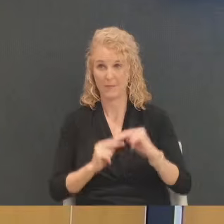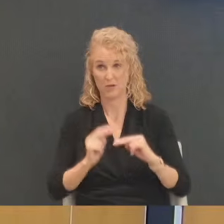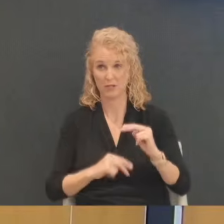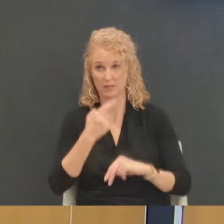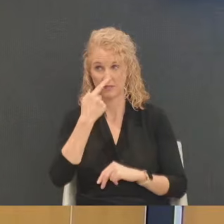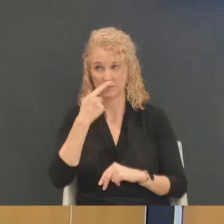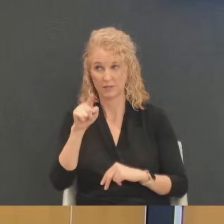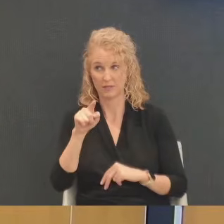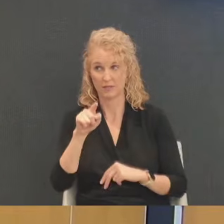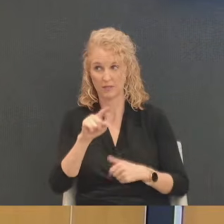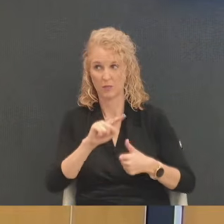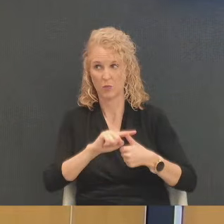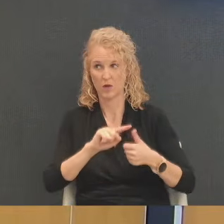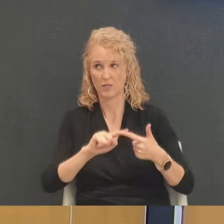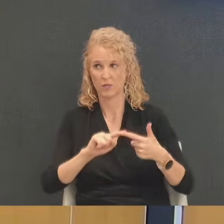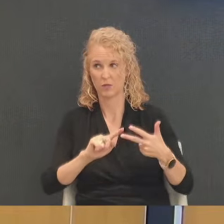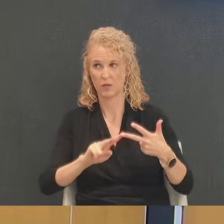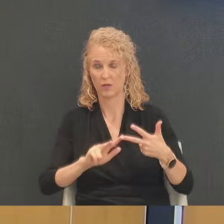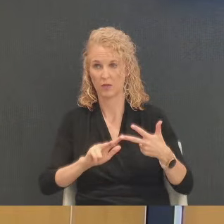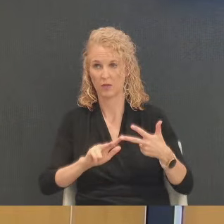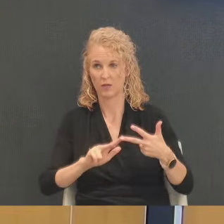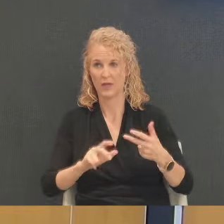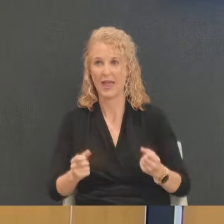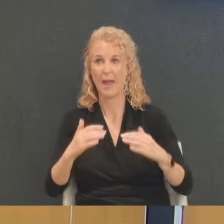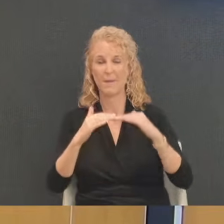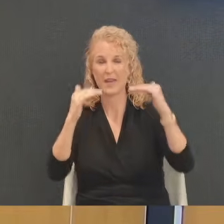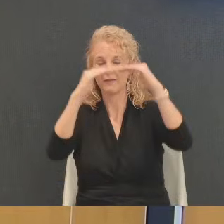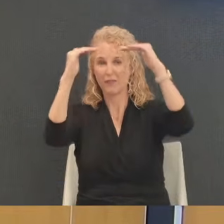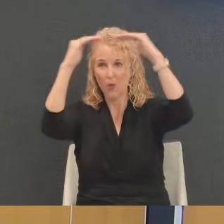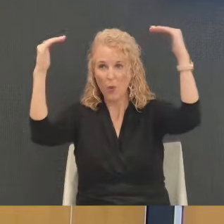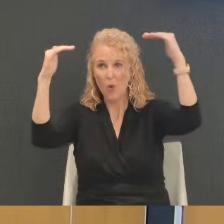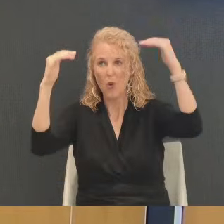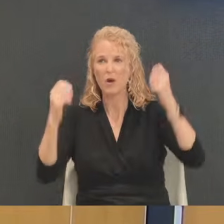through one and two and three and how many floors we're talking about for each building? Do you